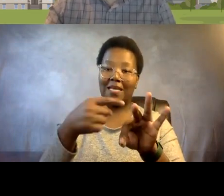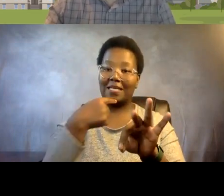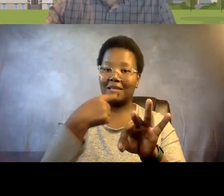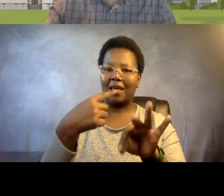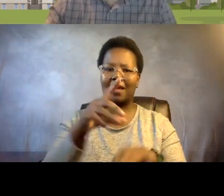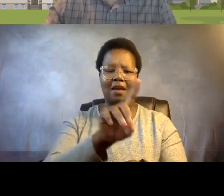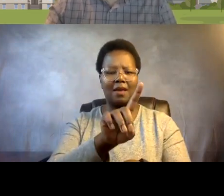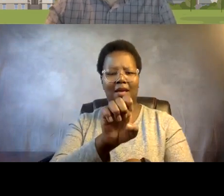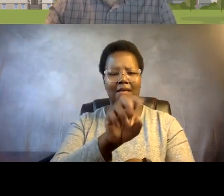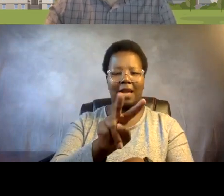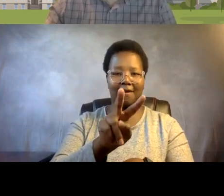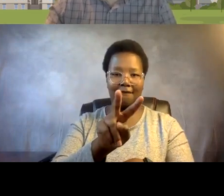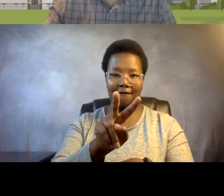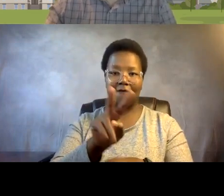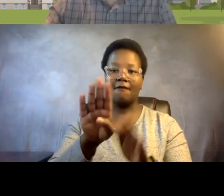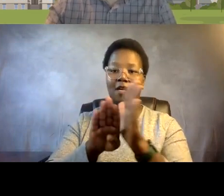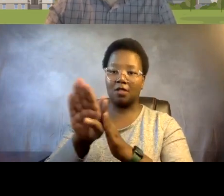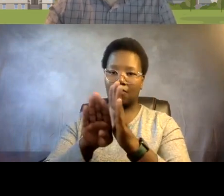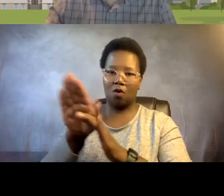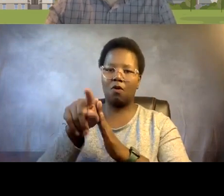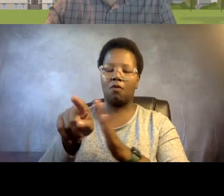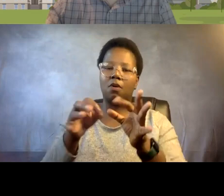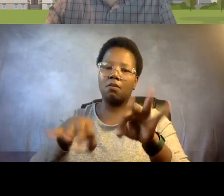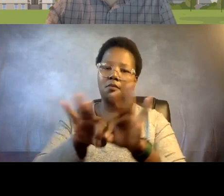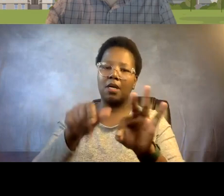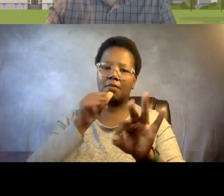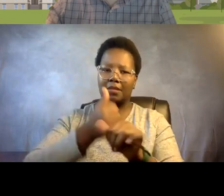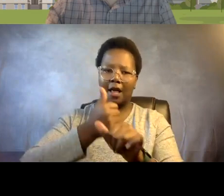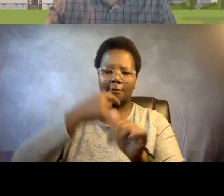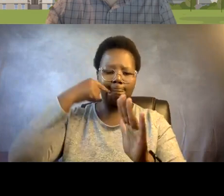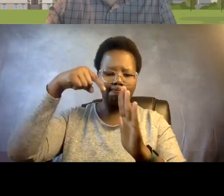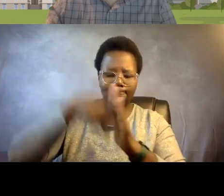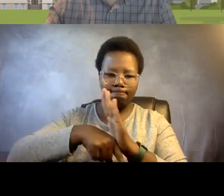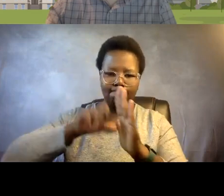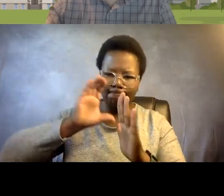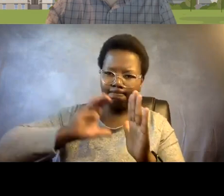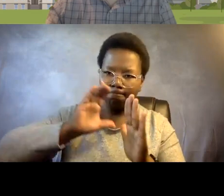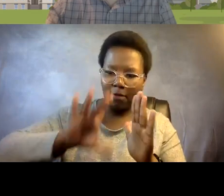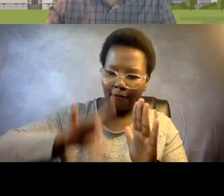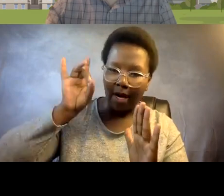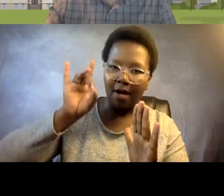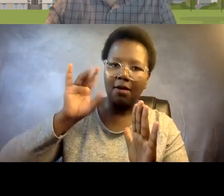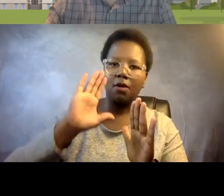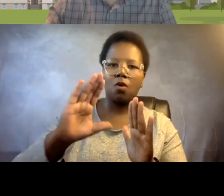tool built into a browser to inspect or dig deeper into your code. Now you don't have to understand